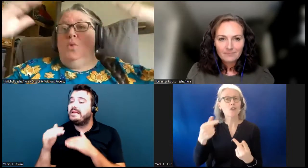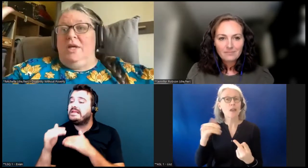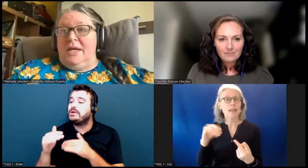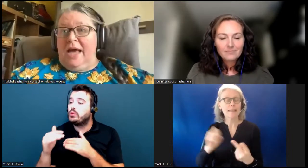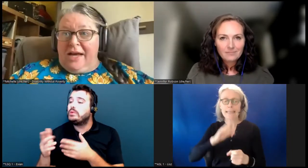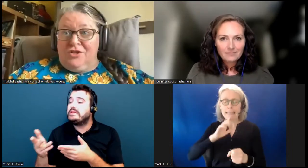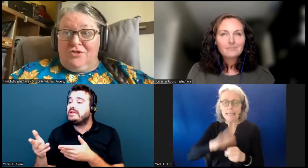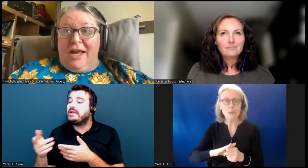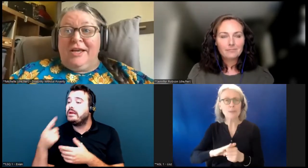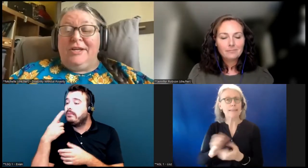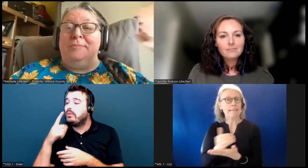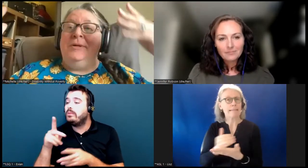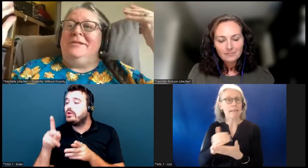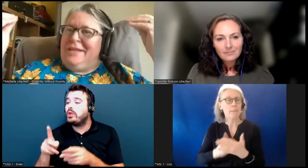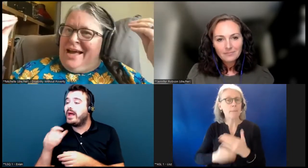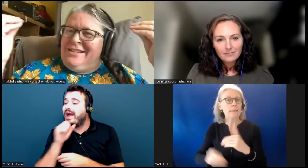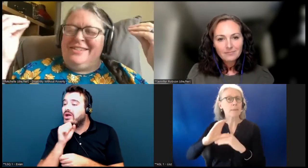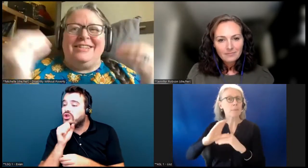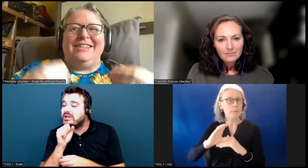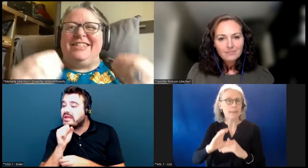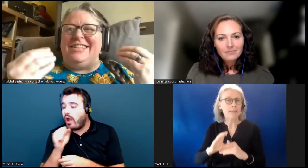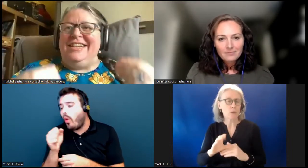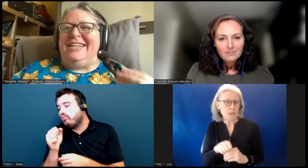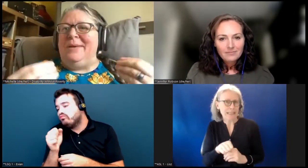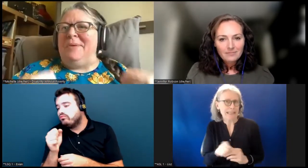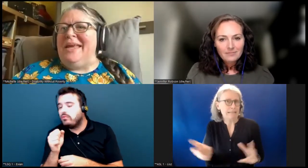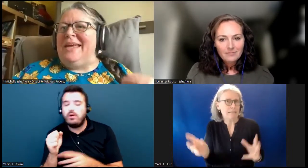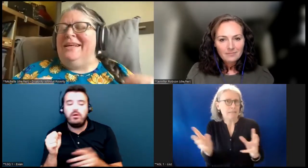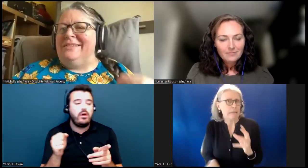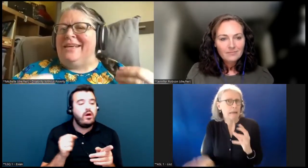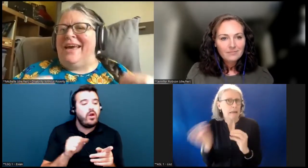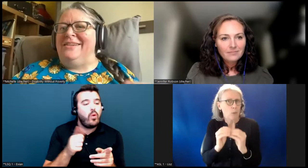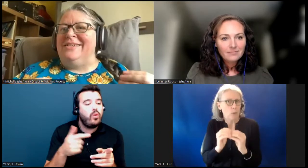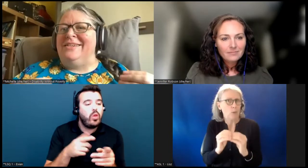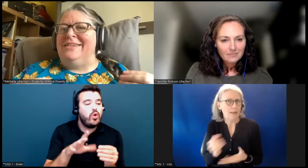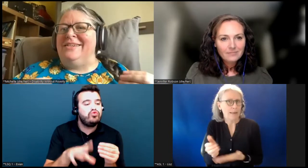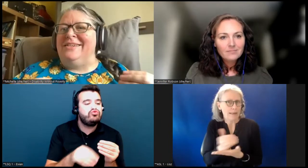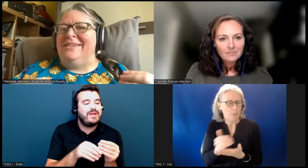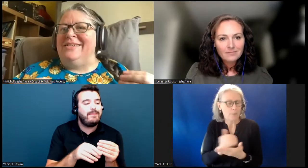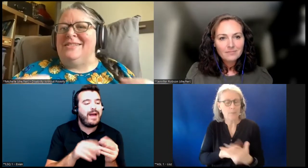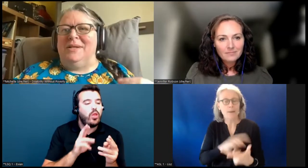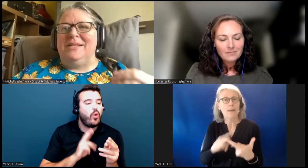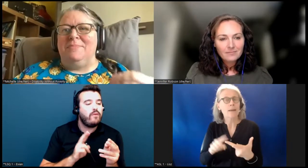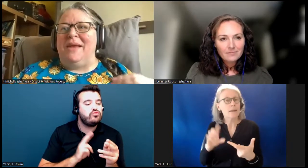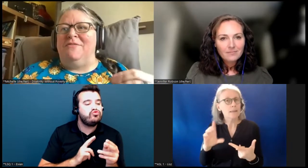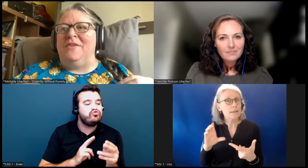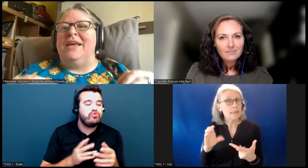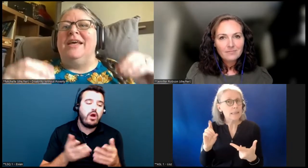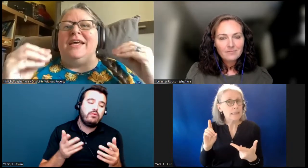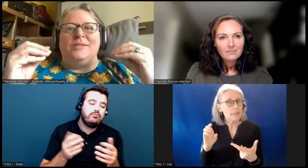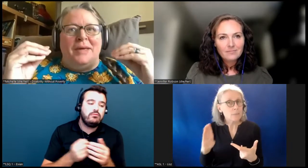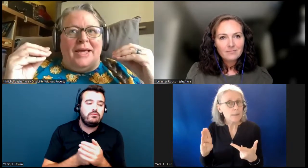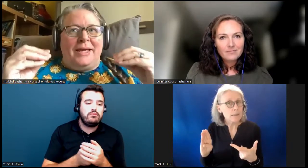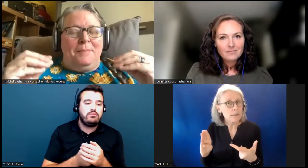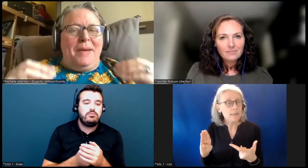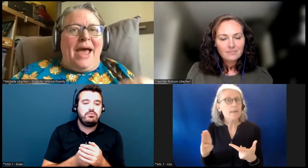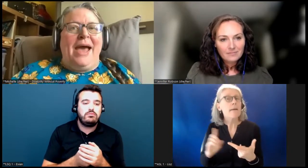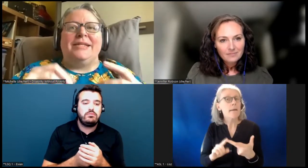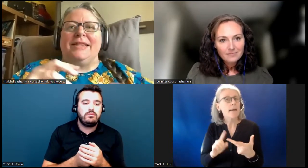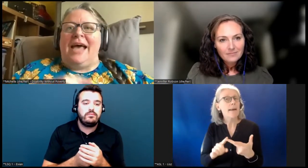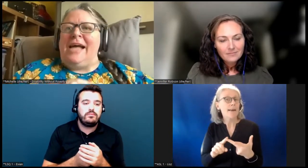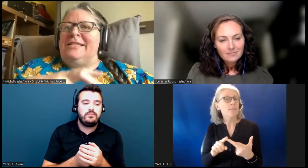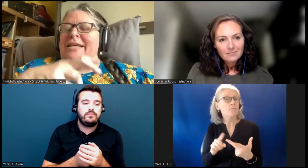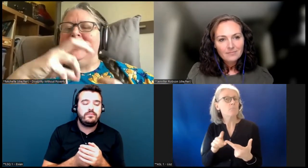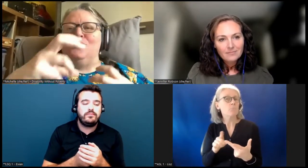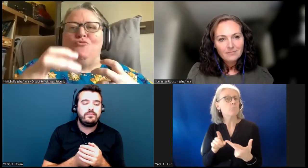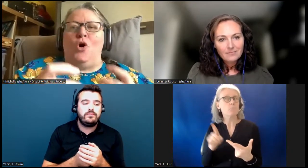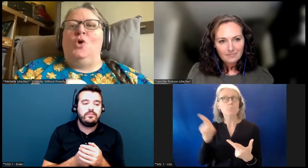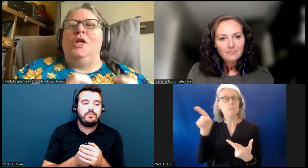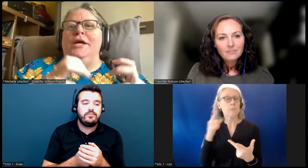NEED EXTRA INCOME. AND THE CBD, CANADA DISABILITY BENEFIT IS BEING COMPARED TO THAT IN ITS ROLE